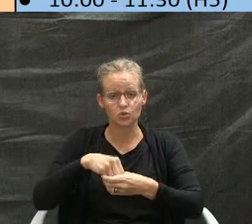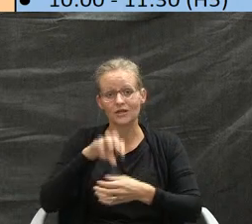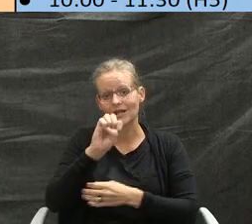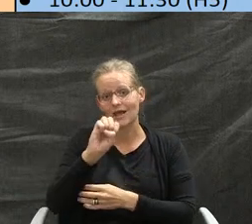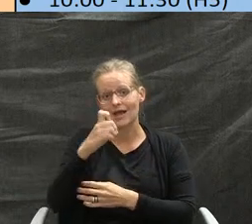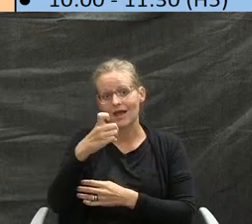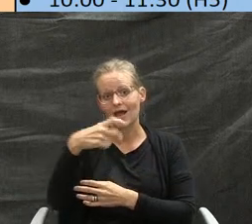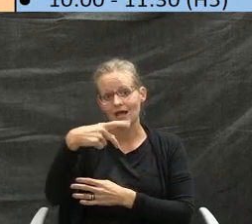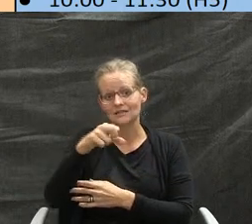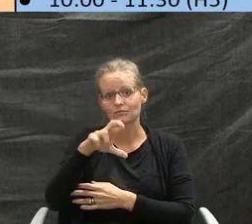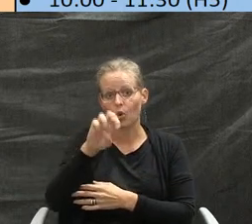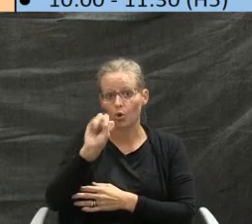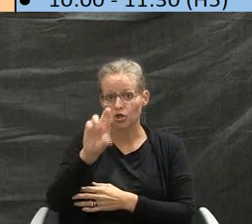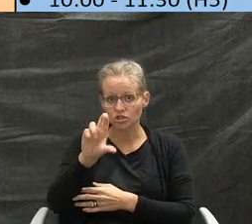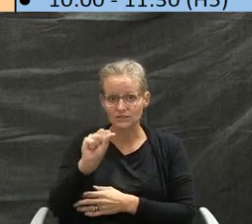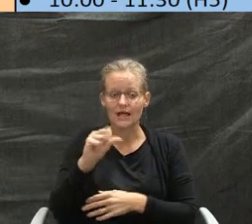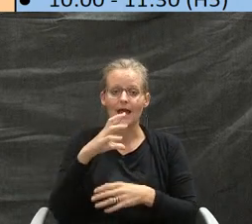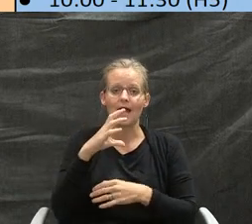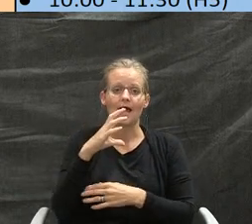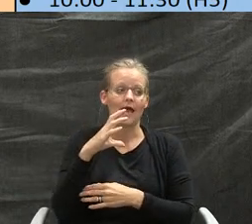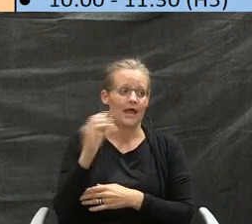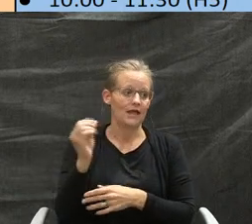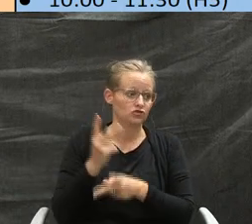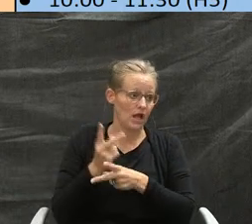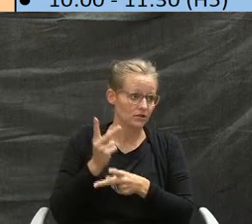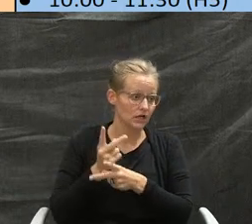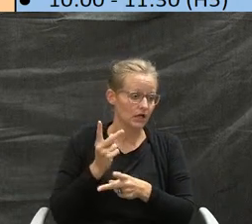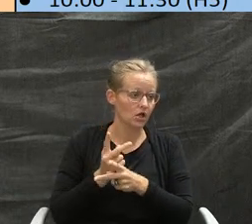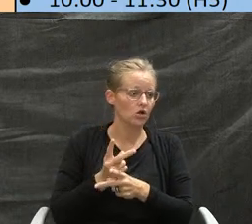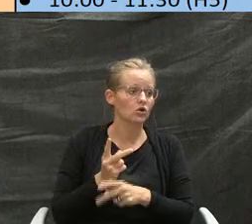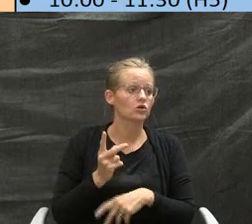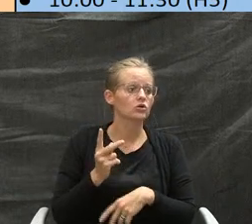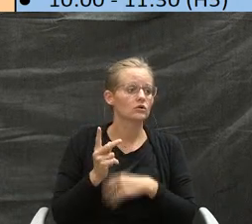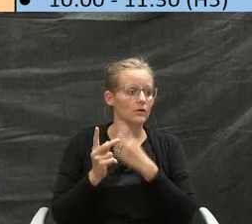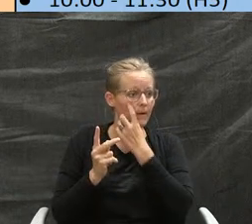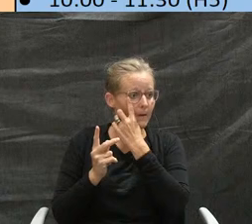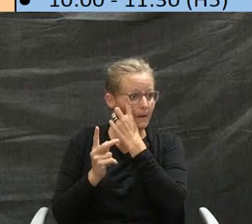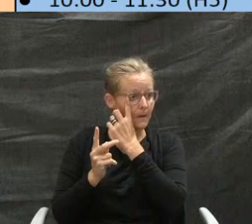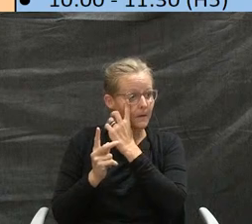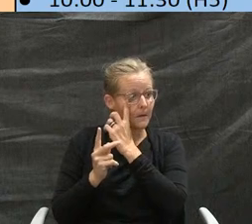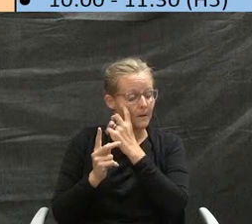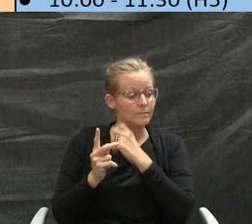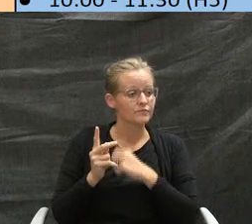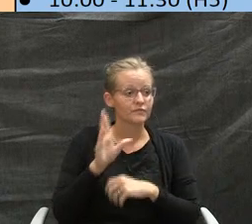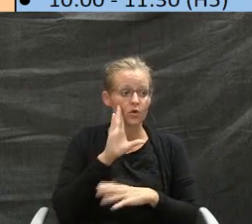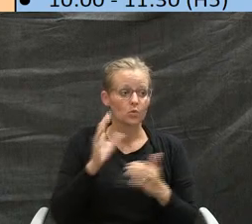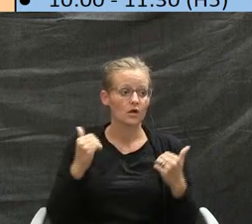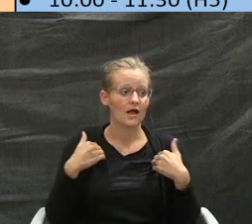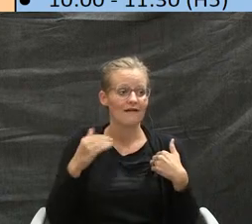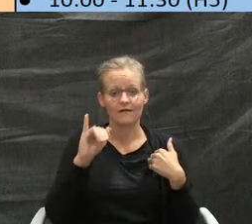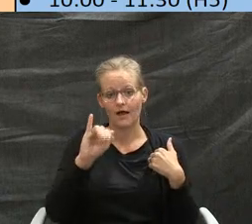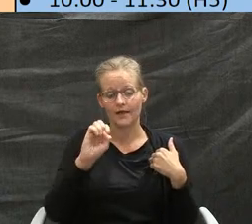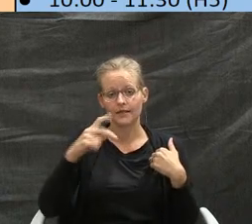continue. Younger students will have the IPS fully implemented in person instruction and older students will have individual